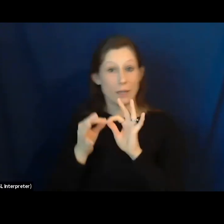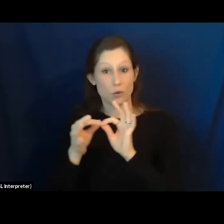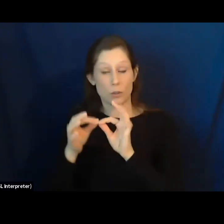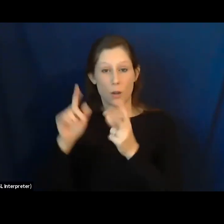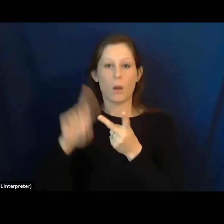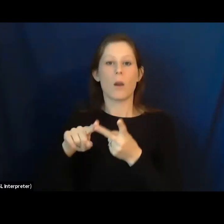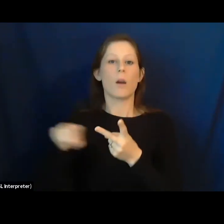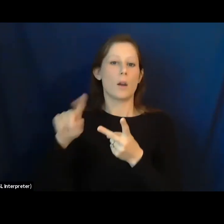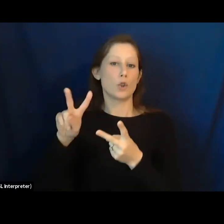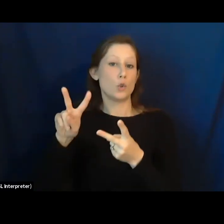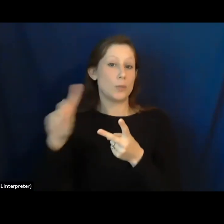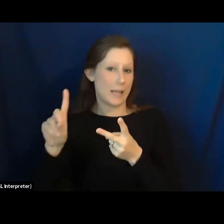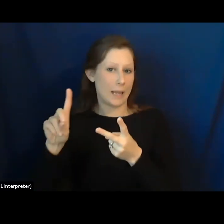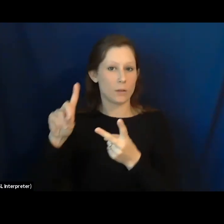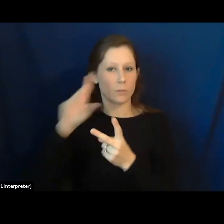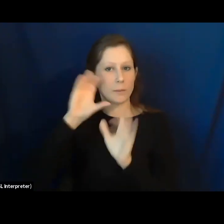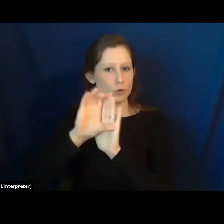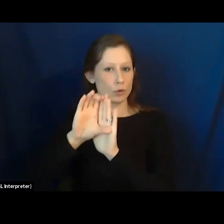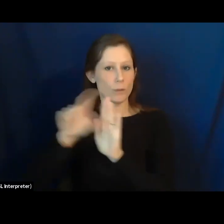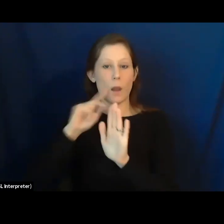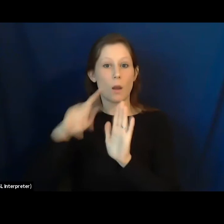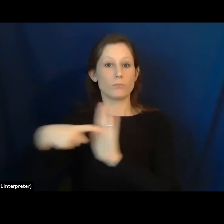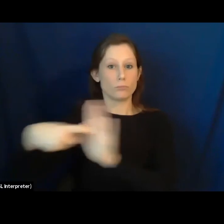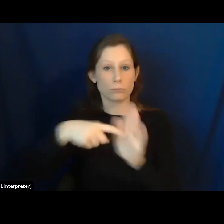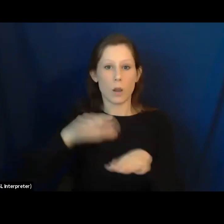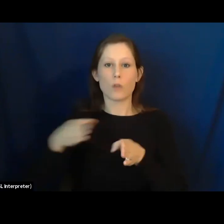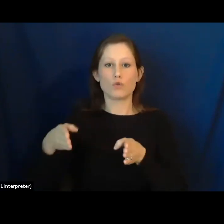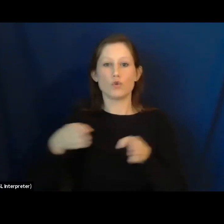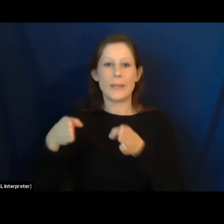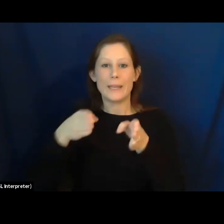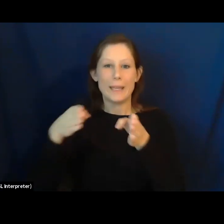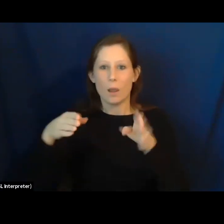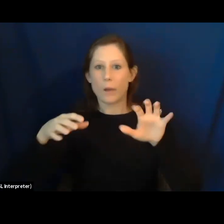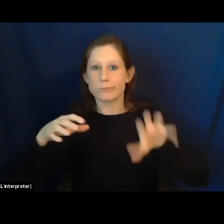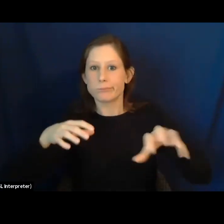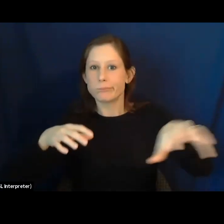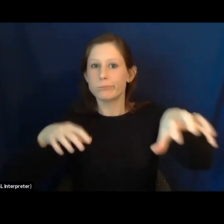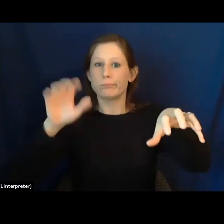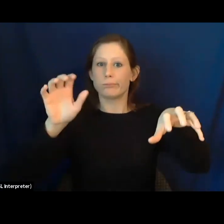depicted A Christmas Carol across the streets. Again we partnered with MindsEye to bring